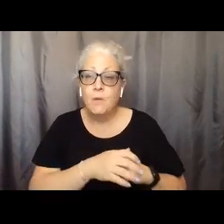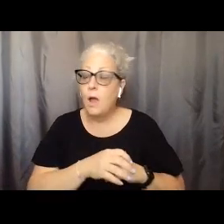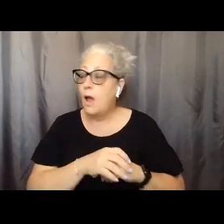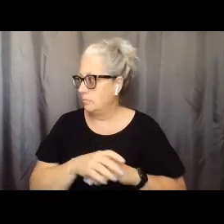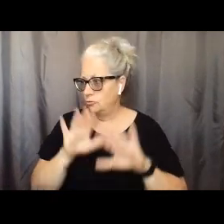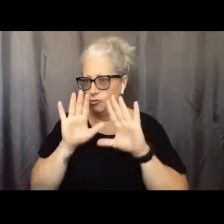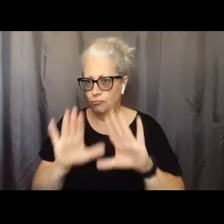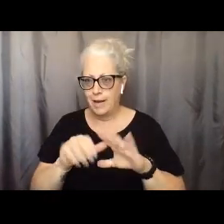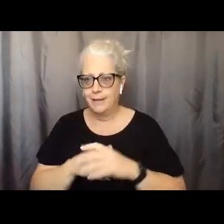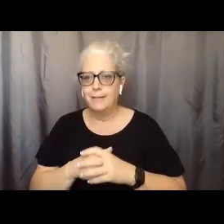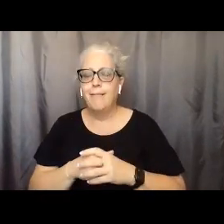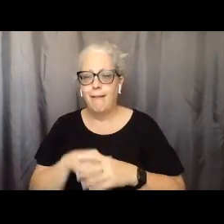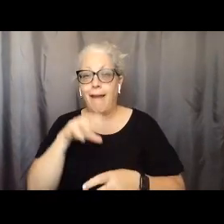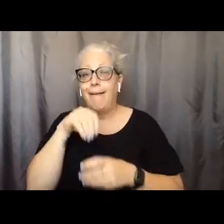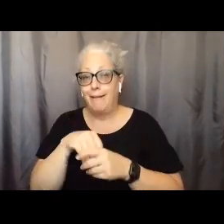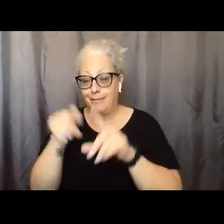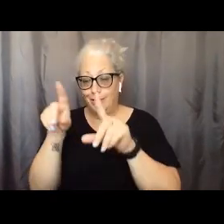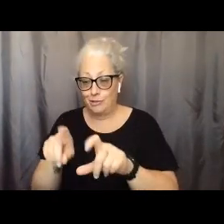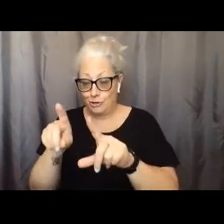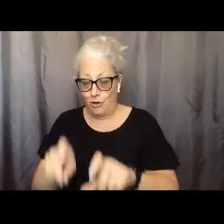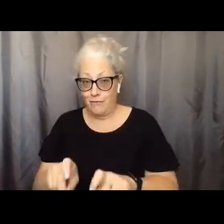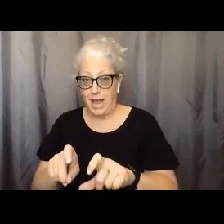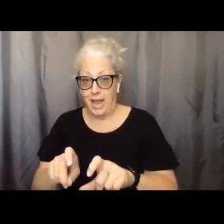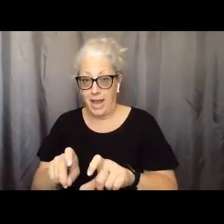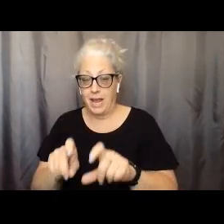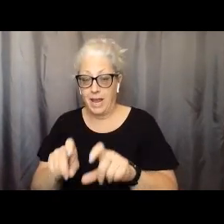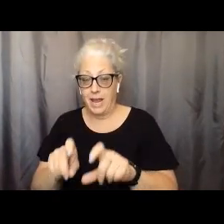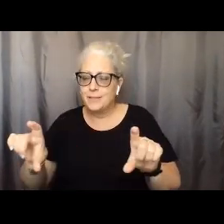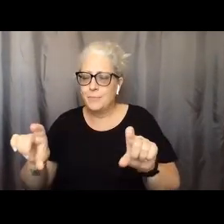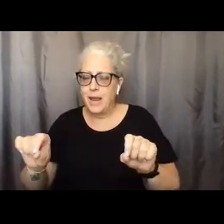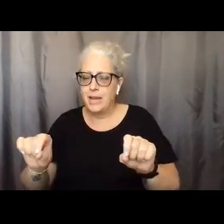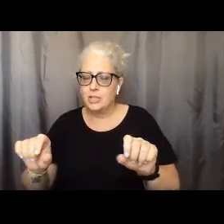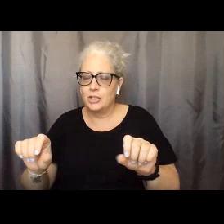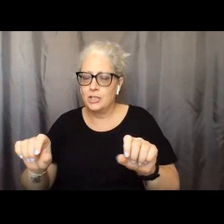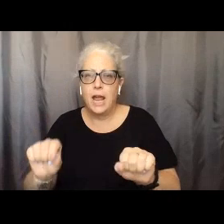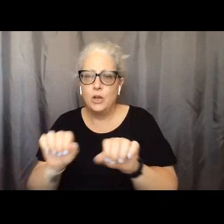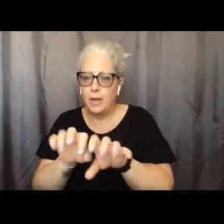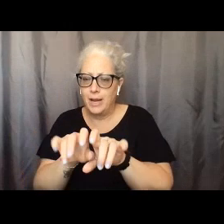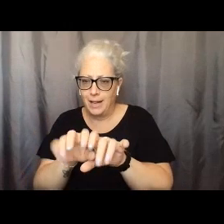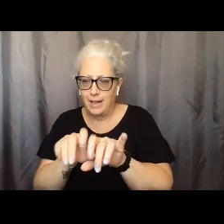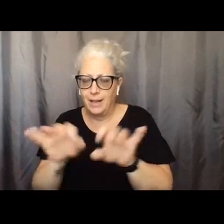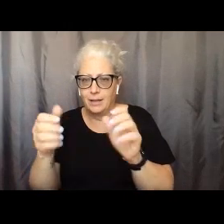in the survey that you can detail any ADA issues that you have encountered. [Roby Poche (DES)] Also, feel free to